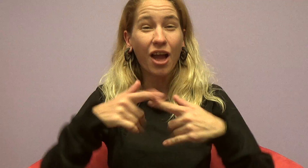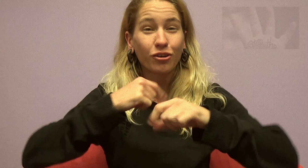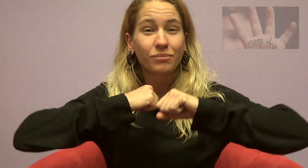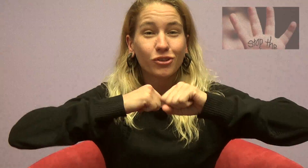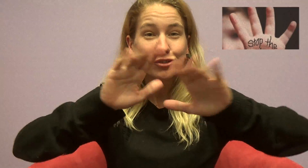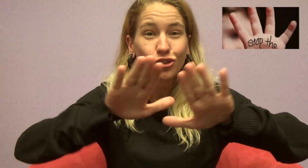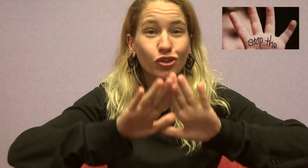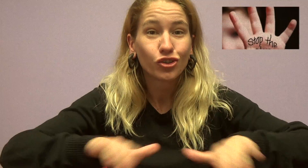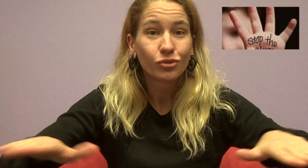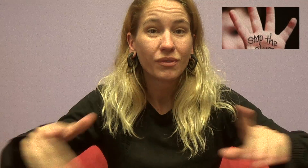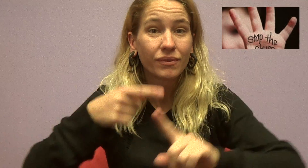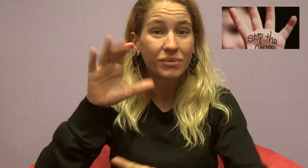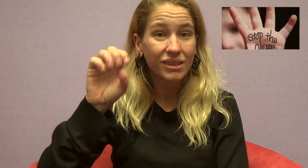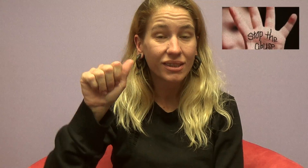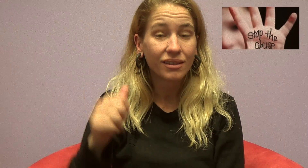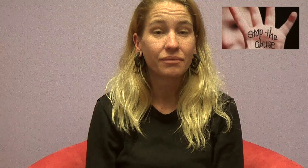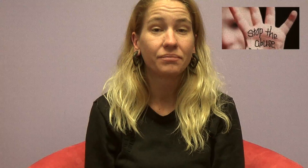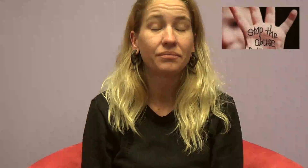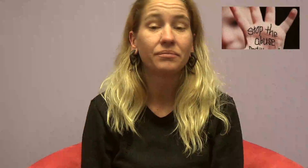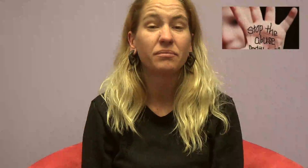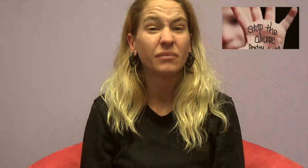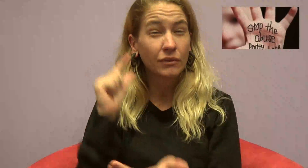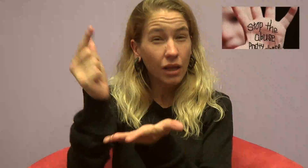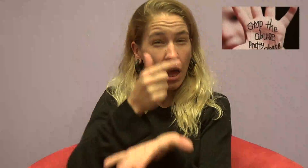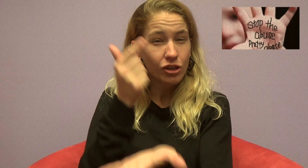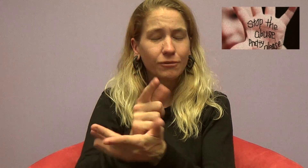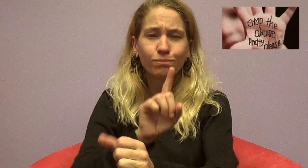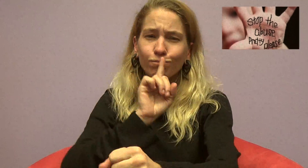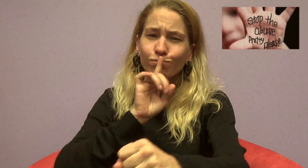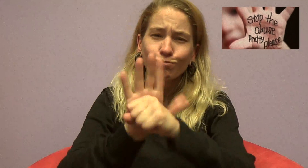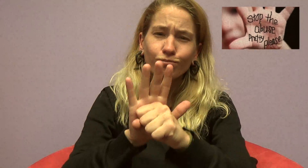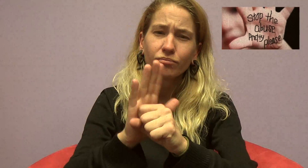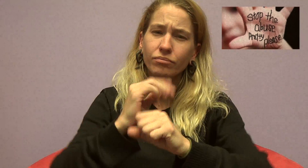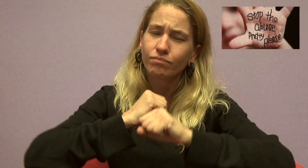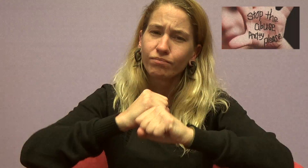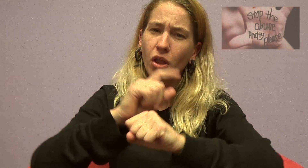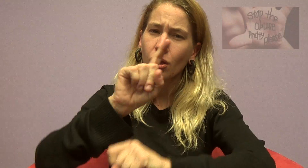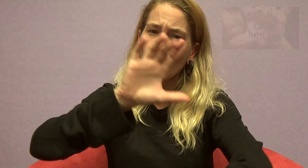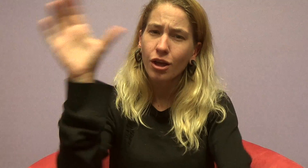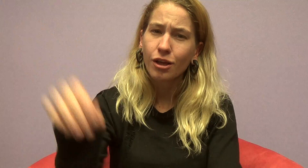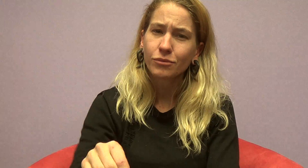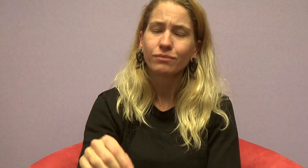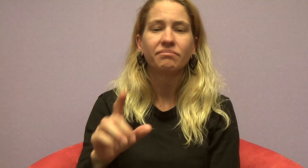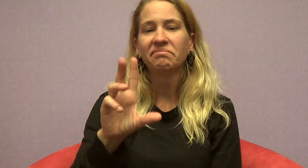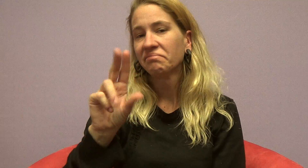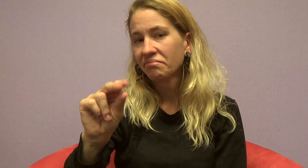How to protect your child from CSA? Will this guarantee 100% protection from CSA? No.